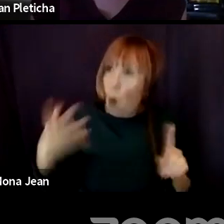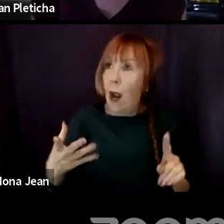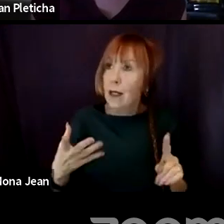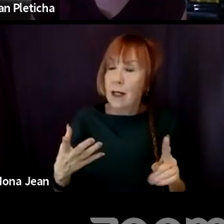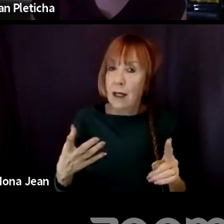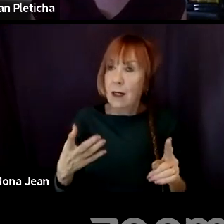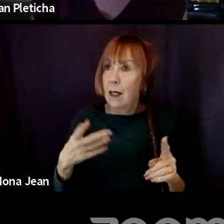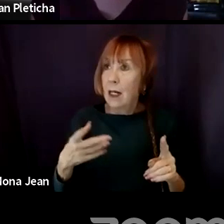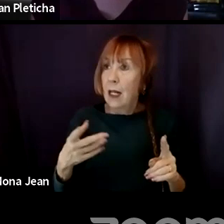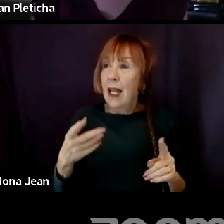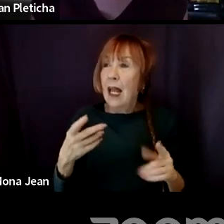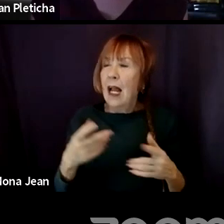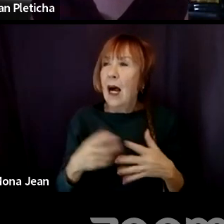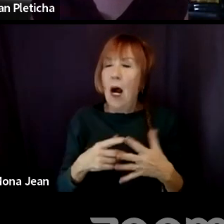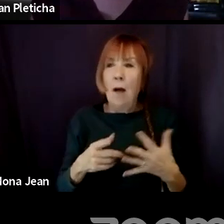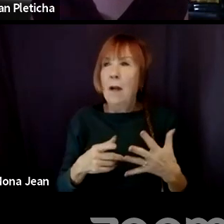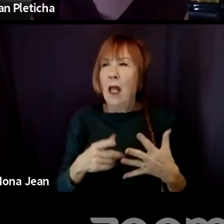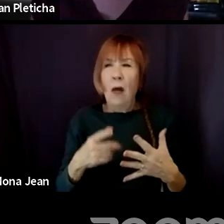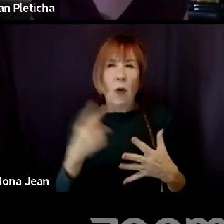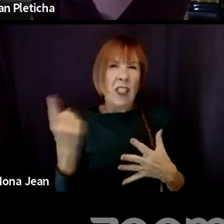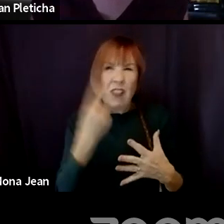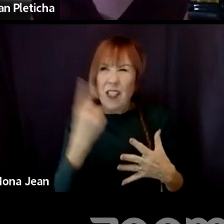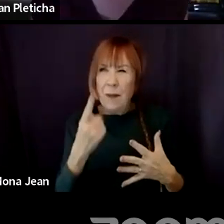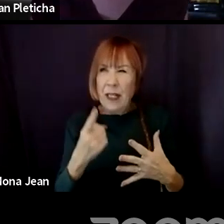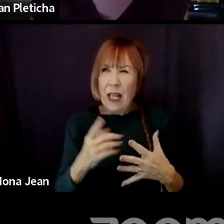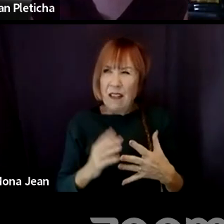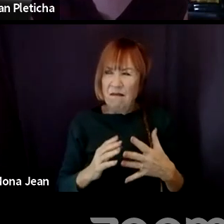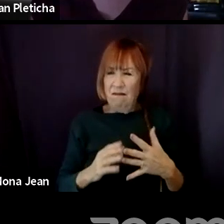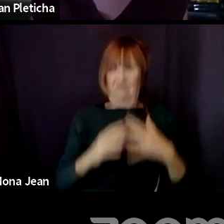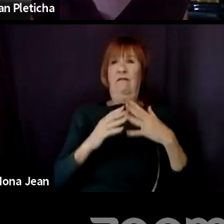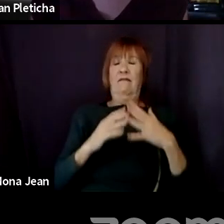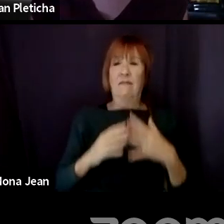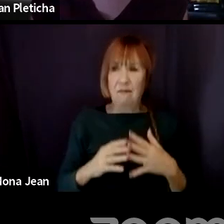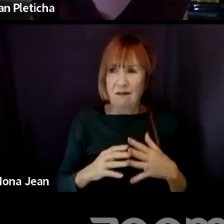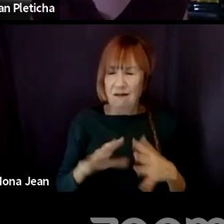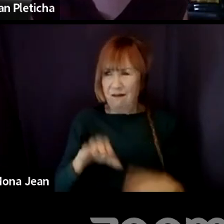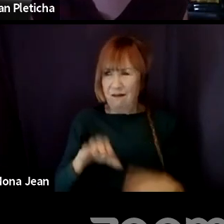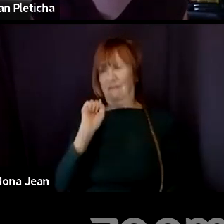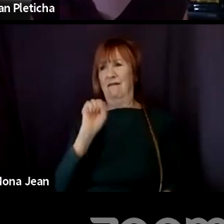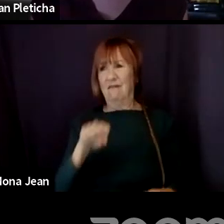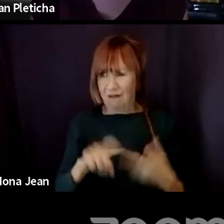Did you get bumped anywhere, did it move you? Whenever I go to see a movie